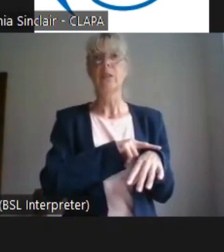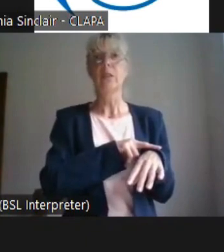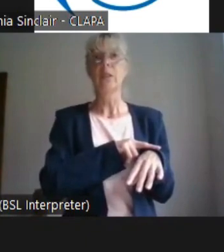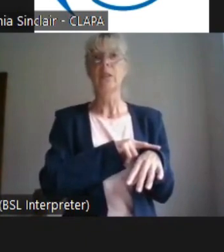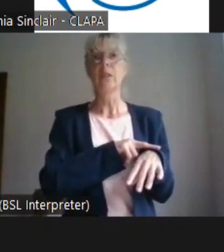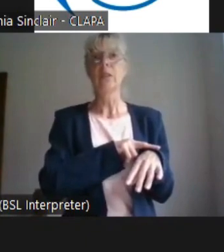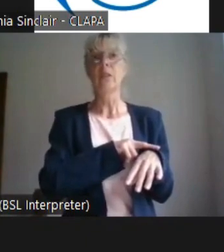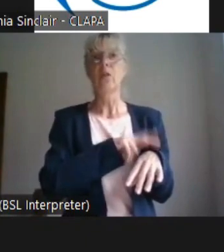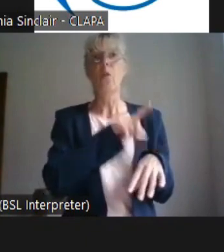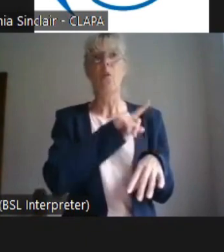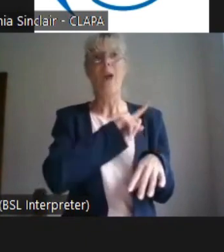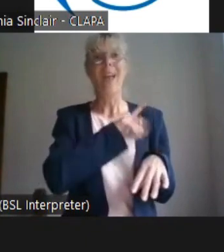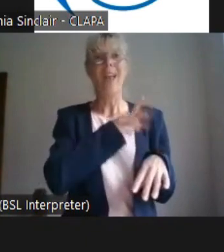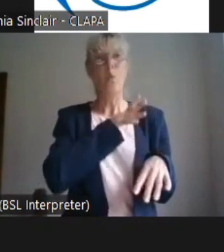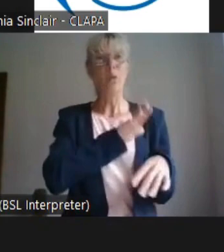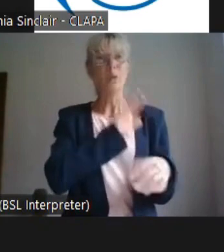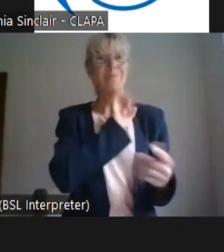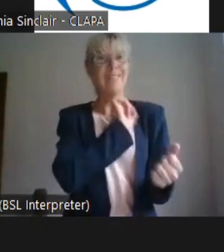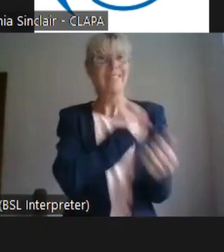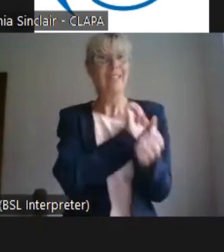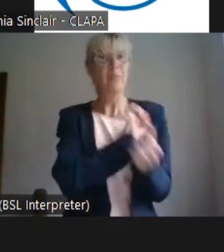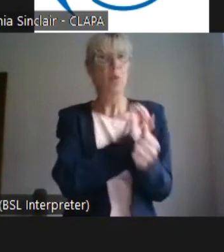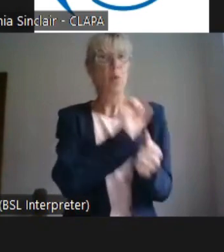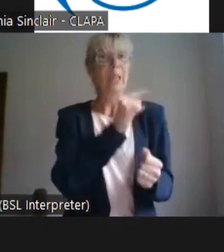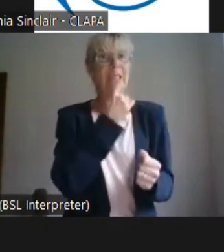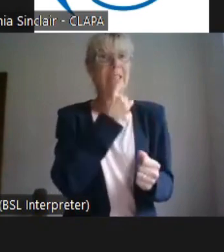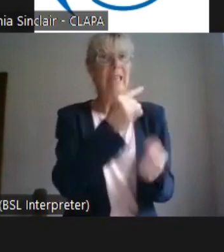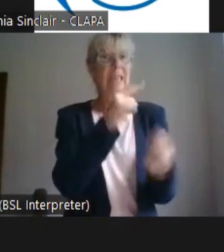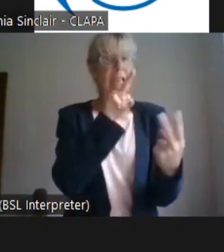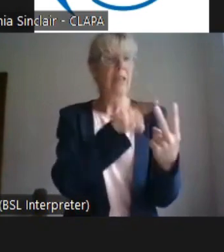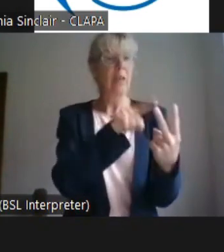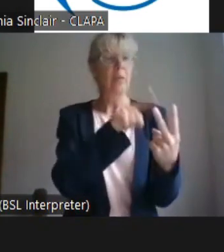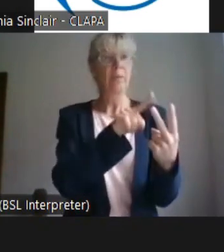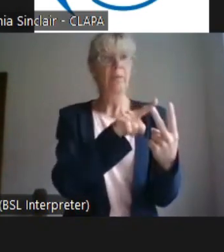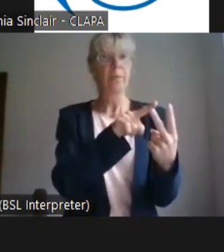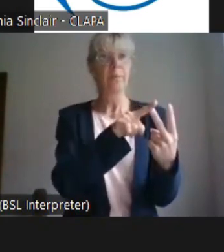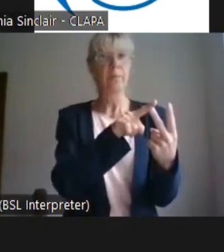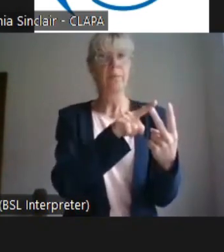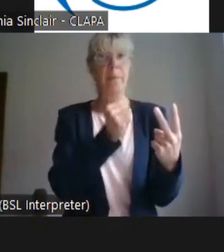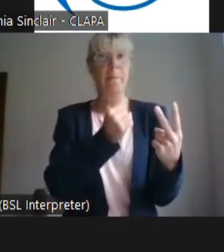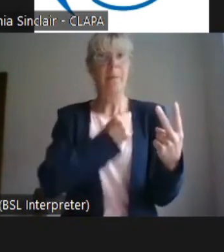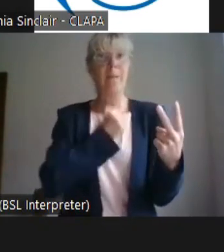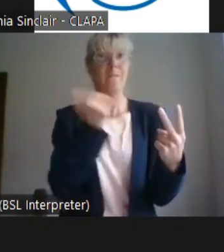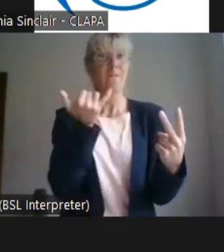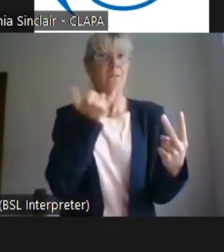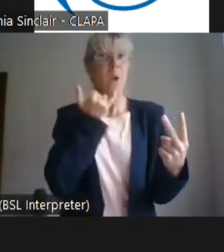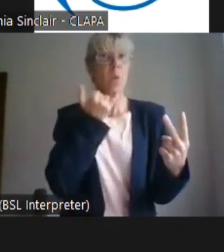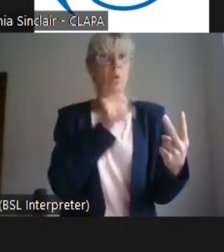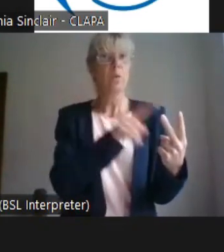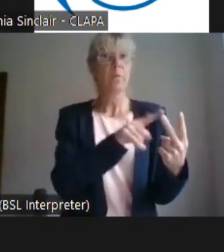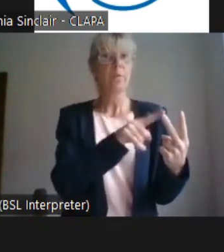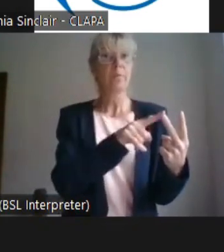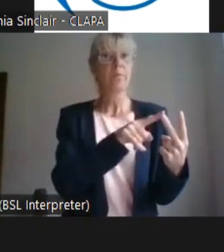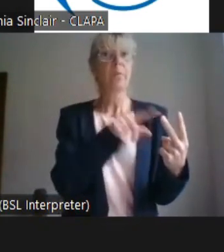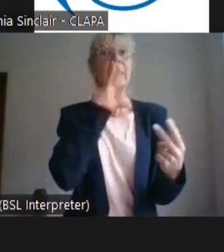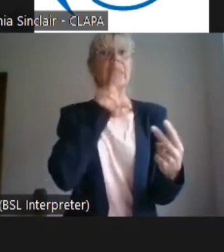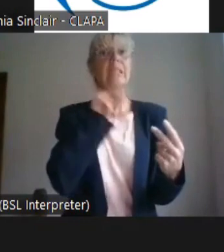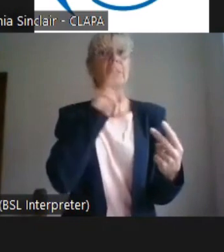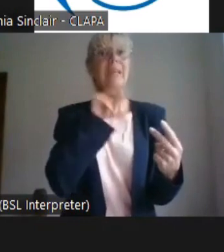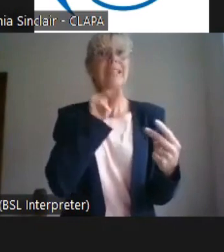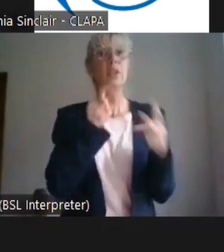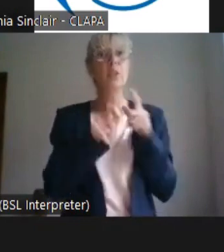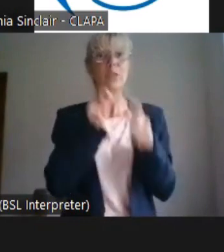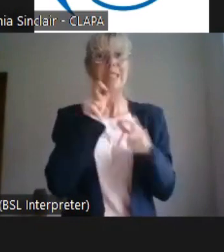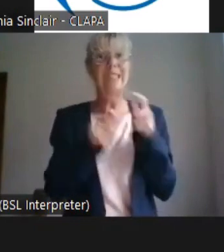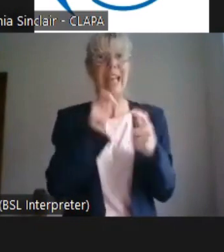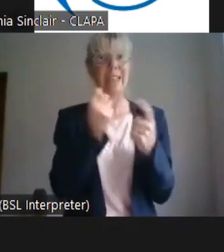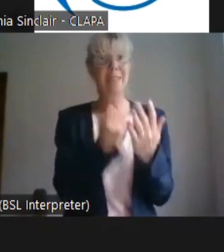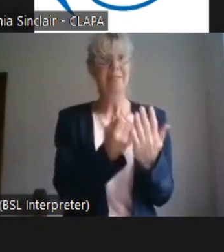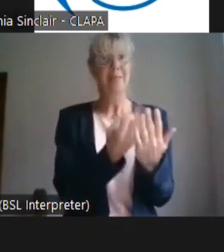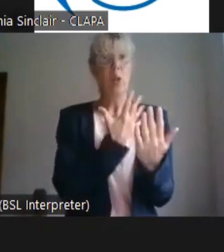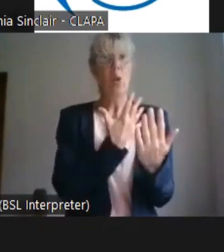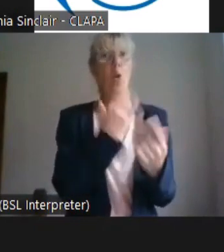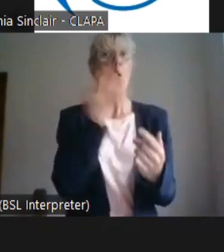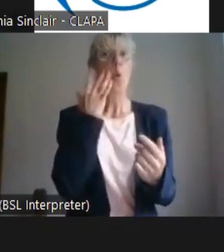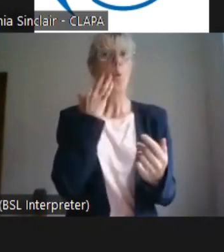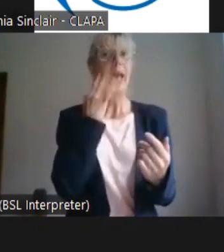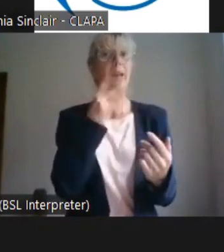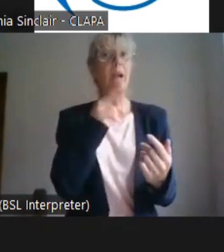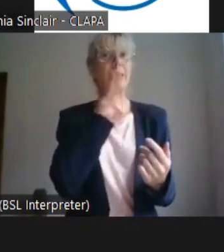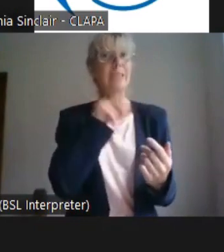um and the other one is uh for my phone um speech to text coming up while I'm on the phone um I can